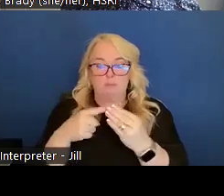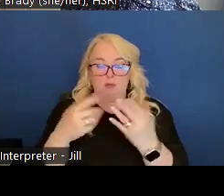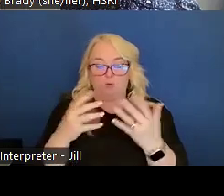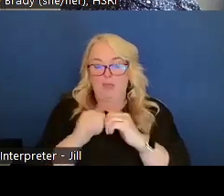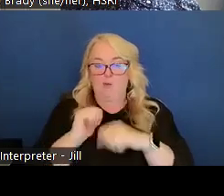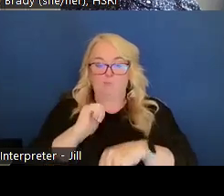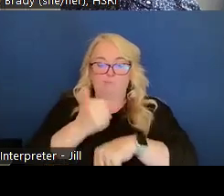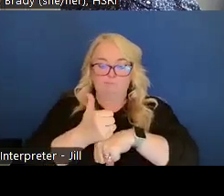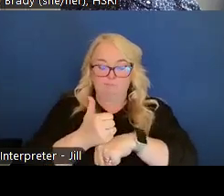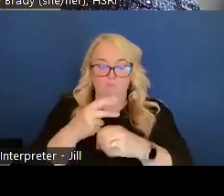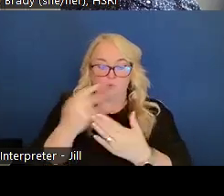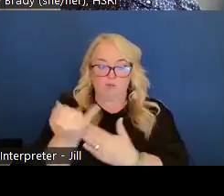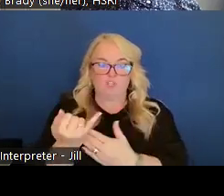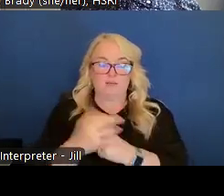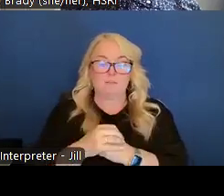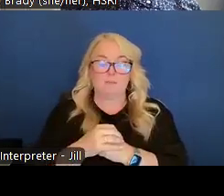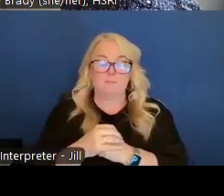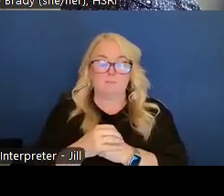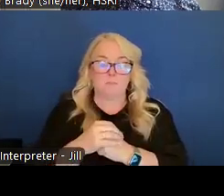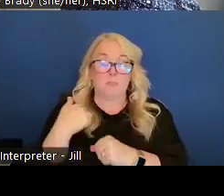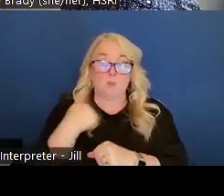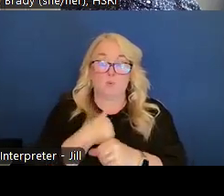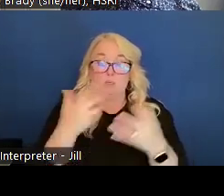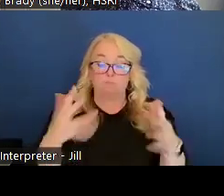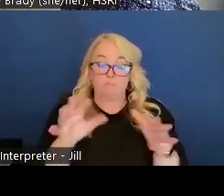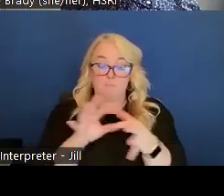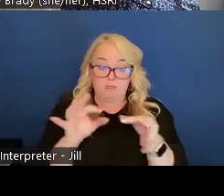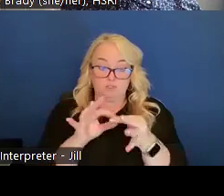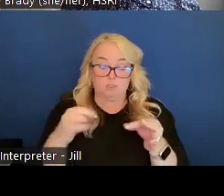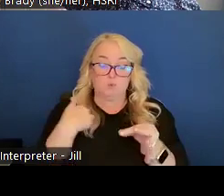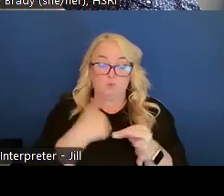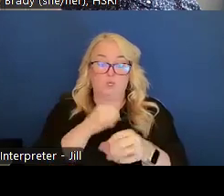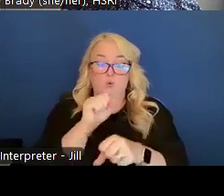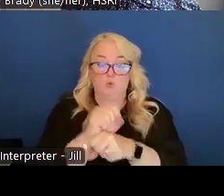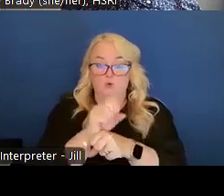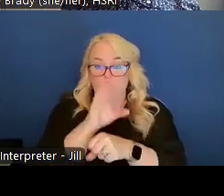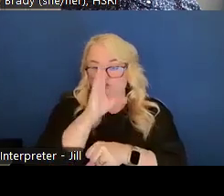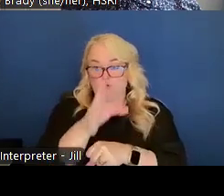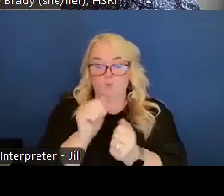project. We work directly with people with disabilities, as